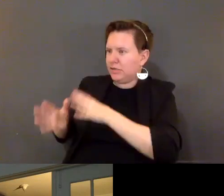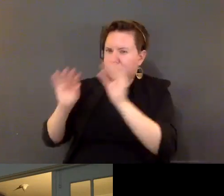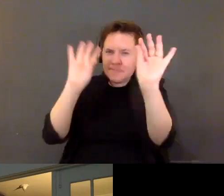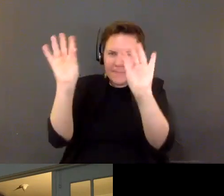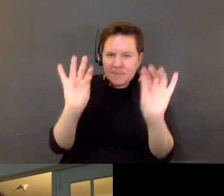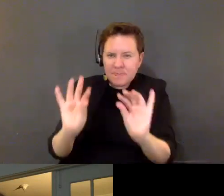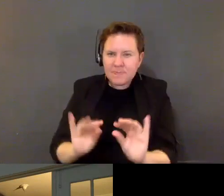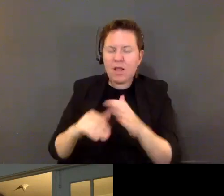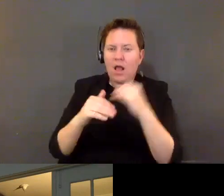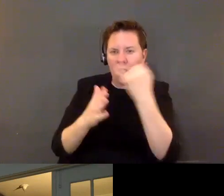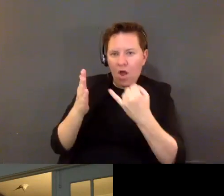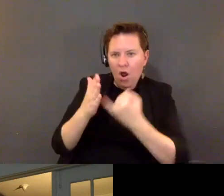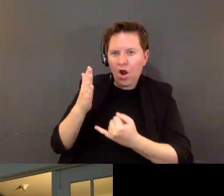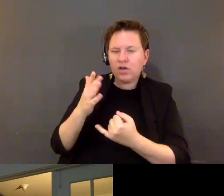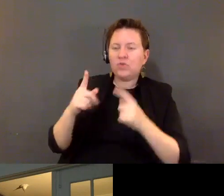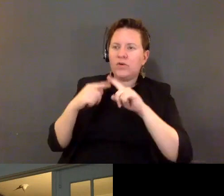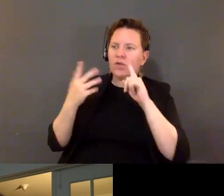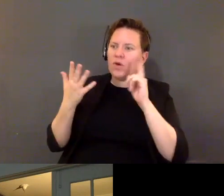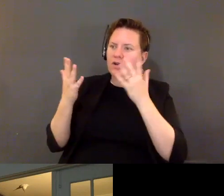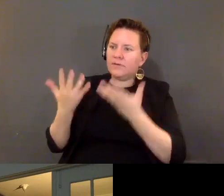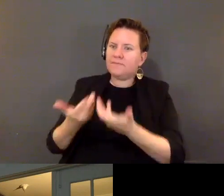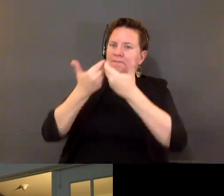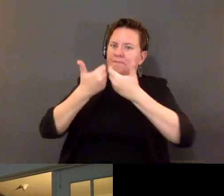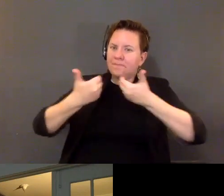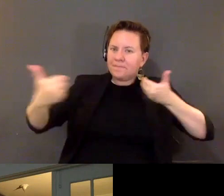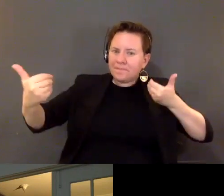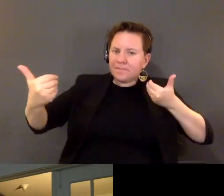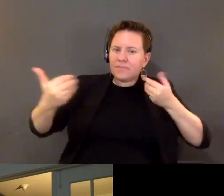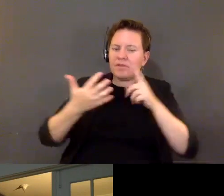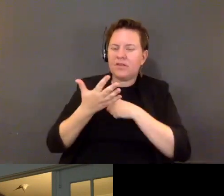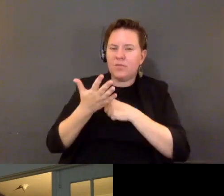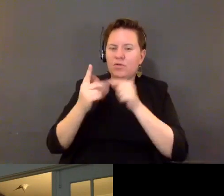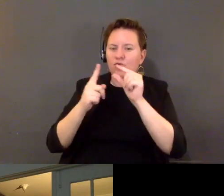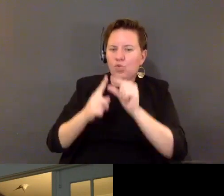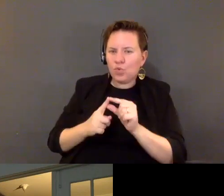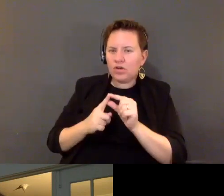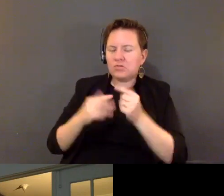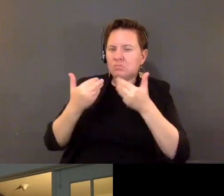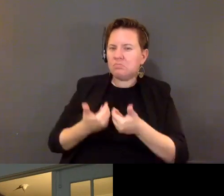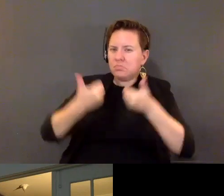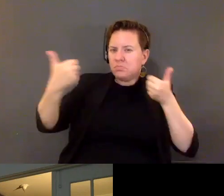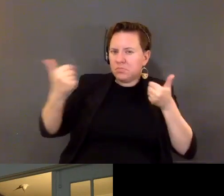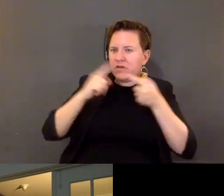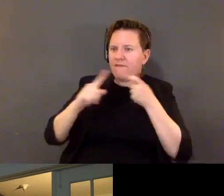and so i really wanted to lift away some of the words out of the portraits at least in so far